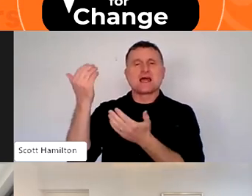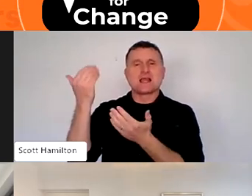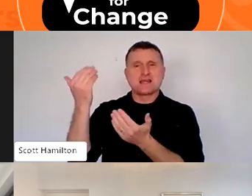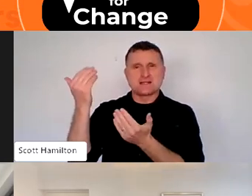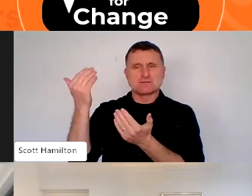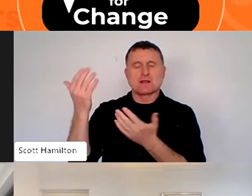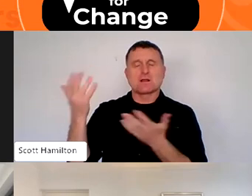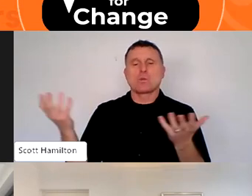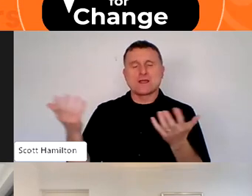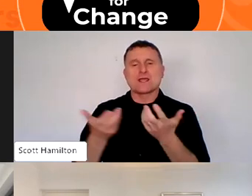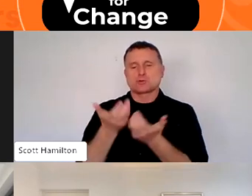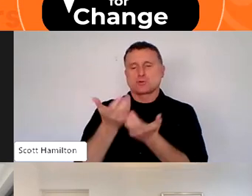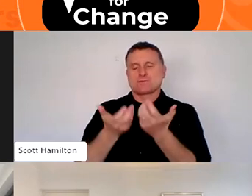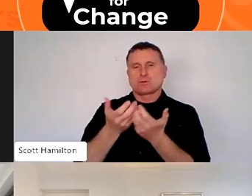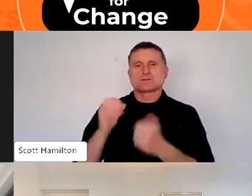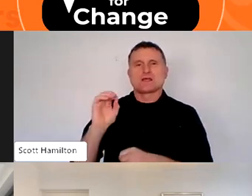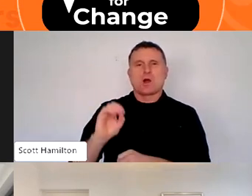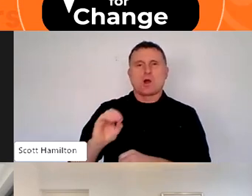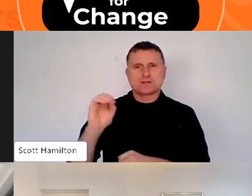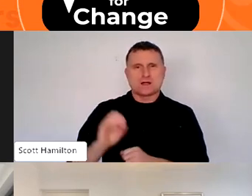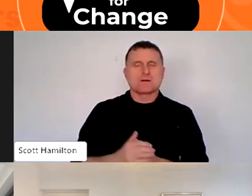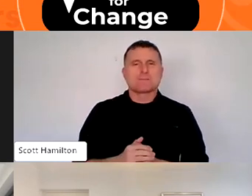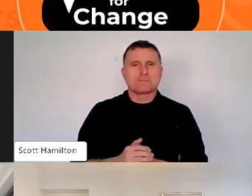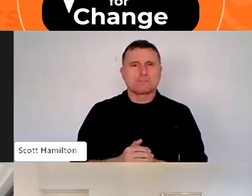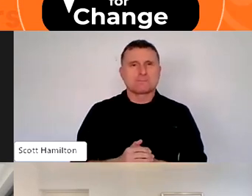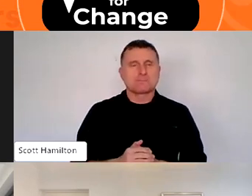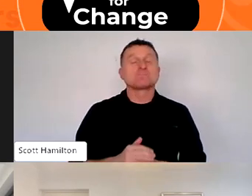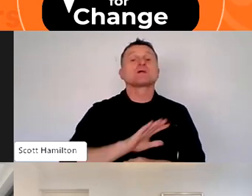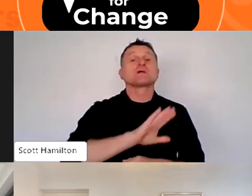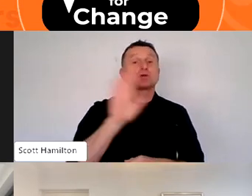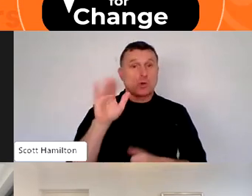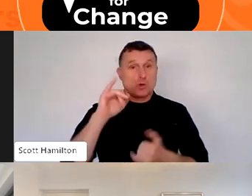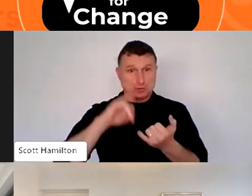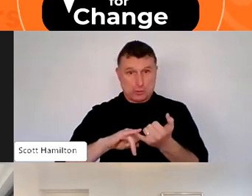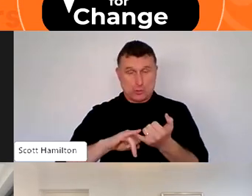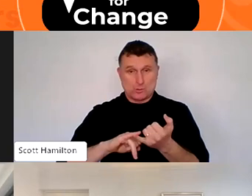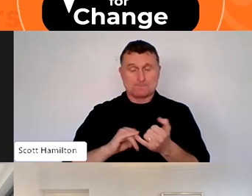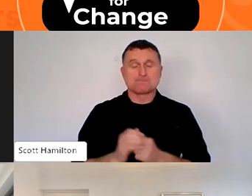of Otago. Kia ora Sean and kia ora koutou. Thank you very much